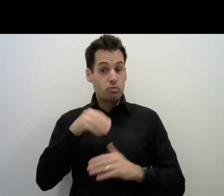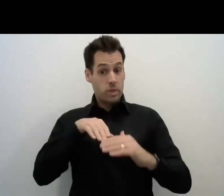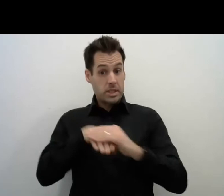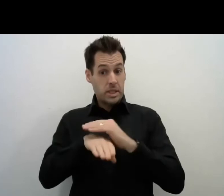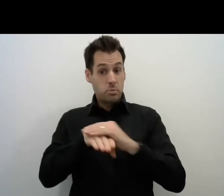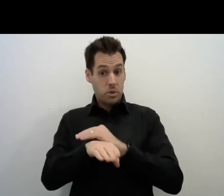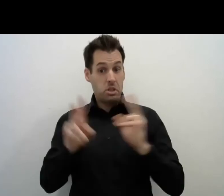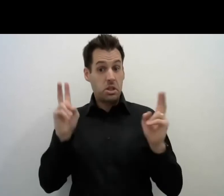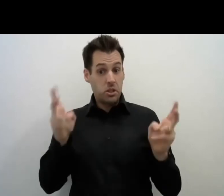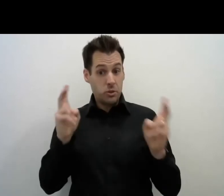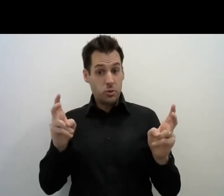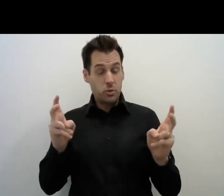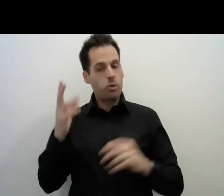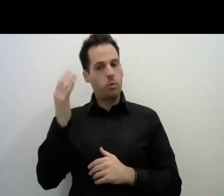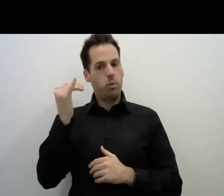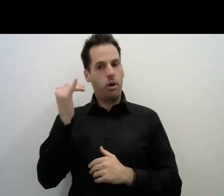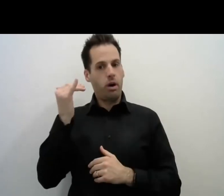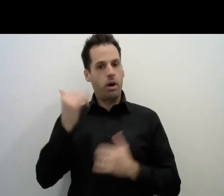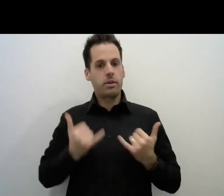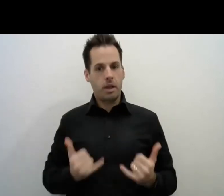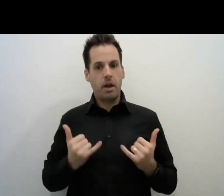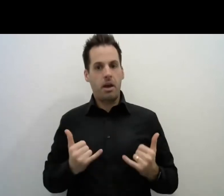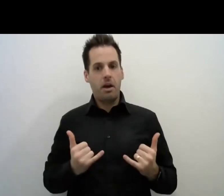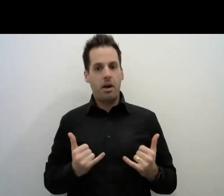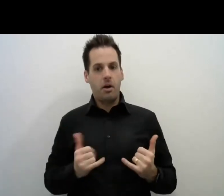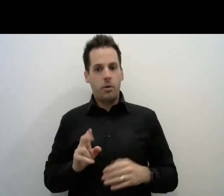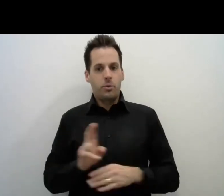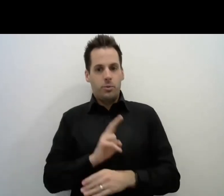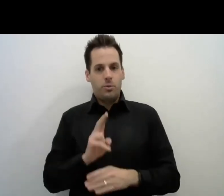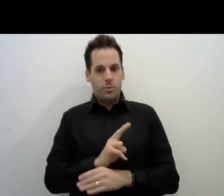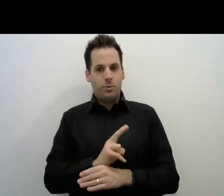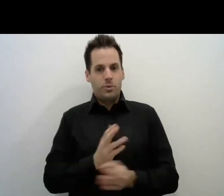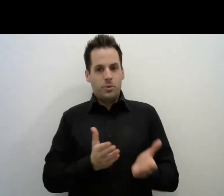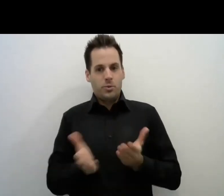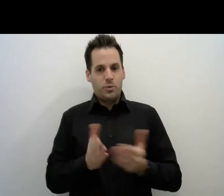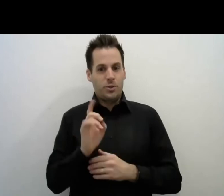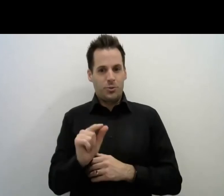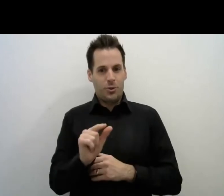because you have chosen to work with uh with a guide or service dog have you been denied access